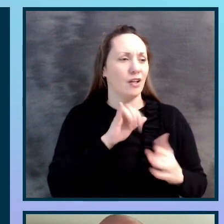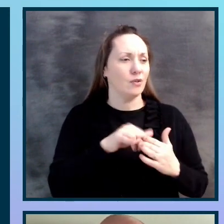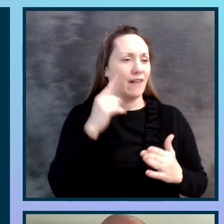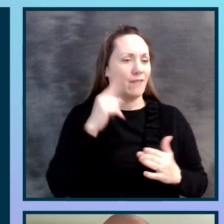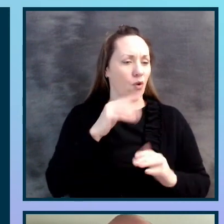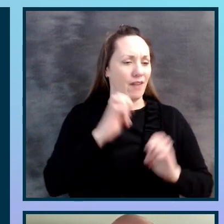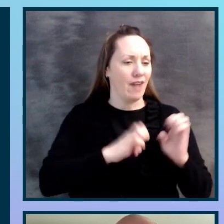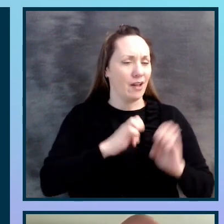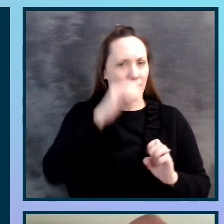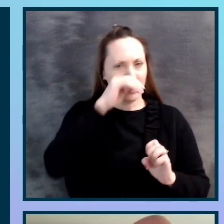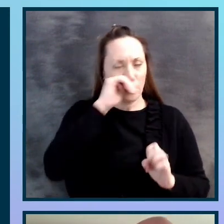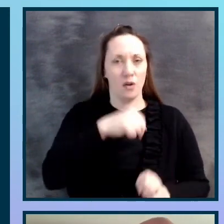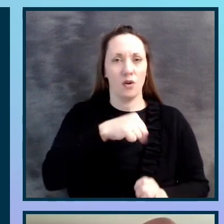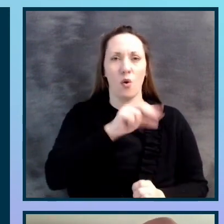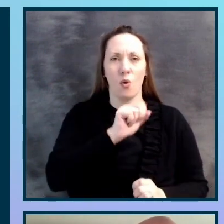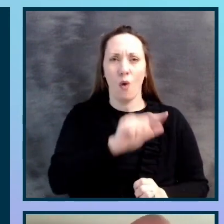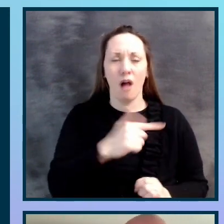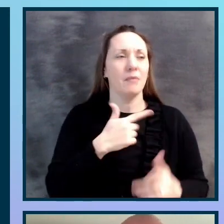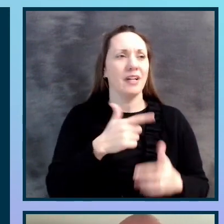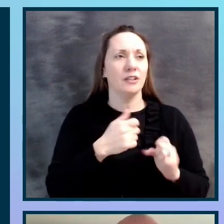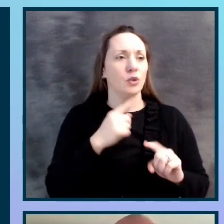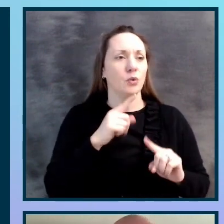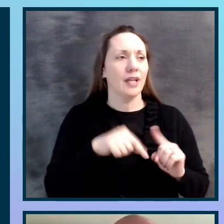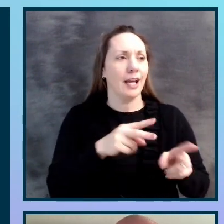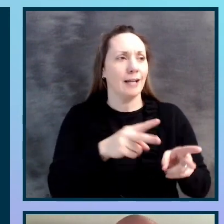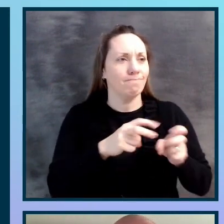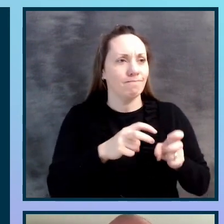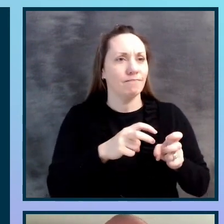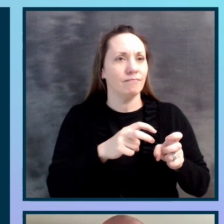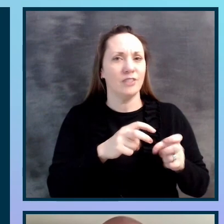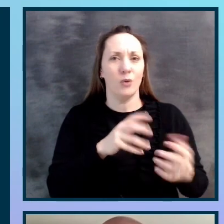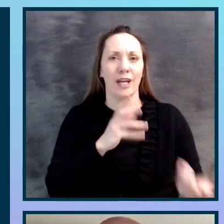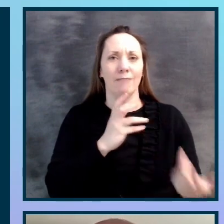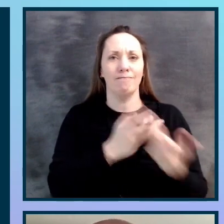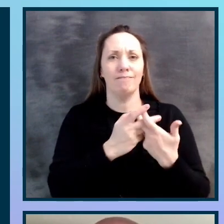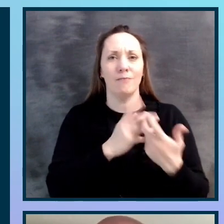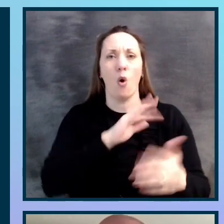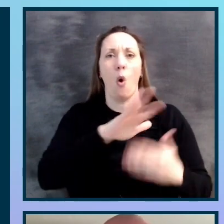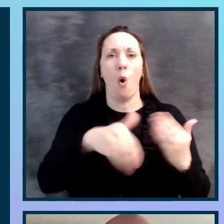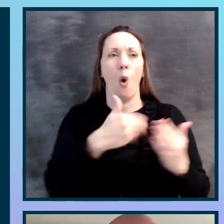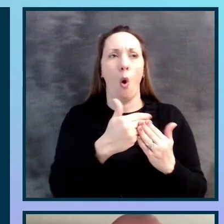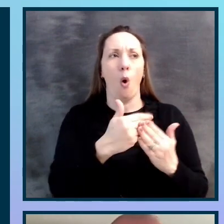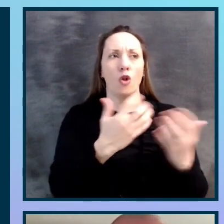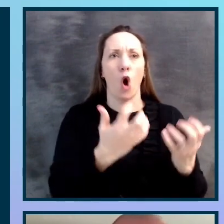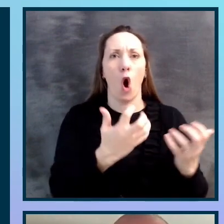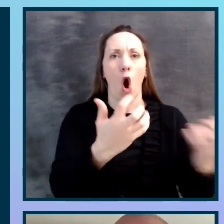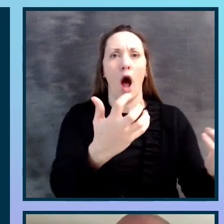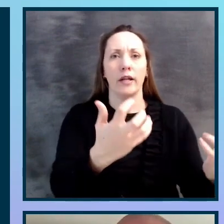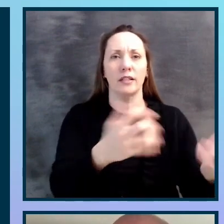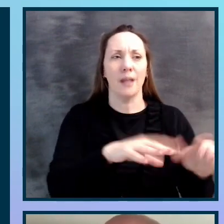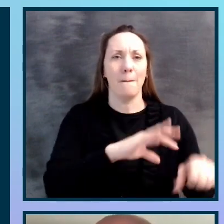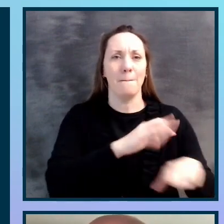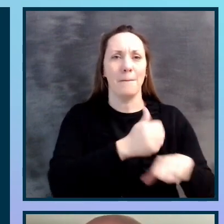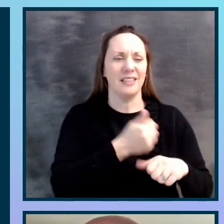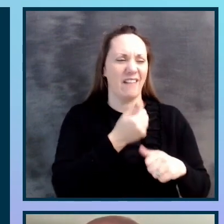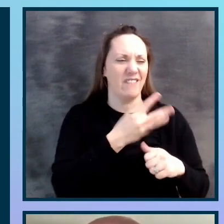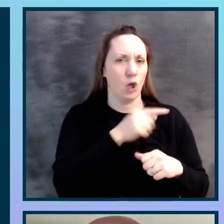because you can't extrapolate an entire audience from very few people. It was always that kind of danger with the iPayer